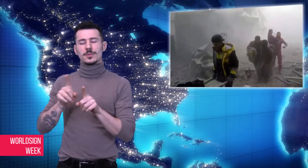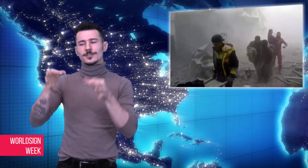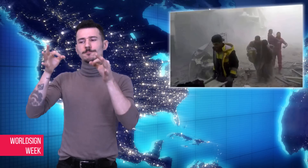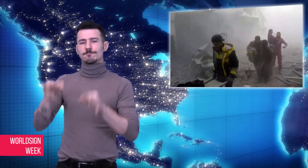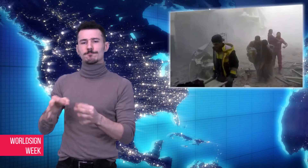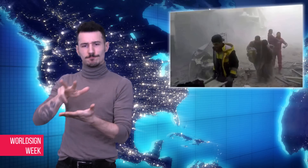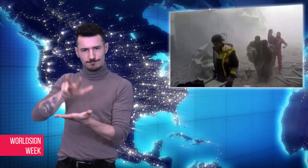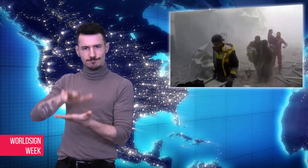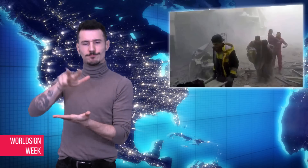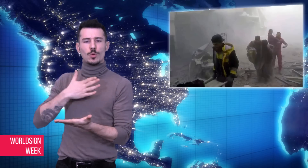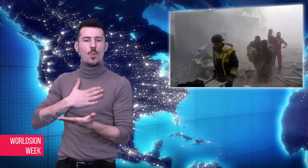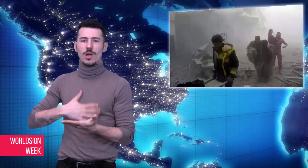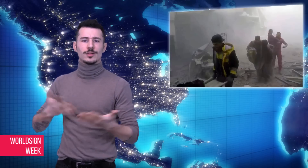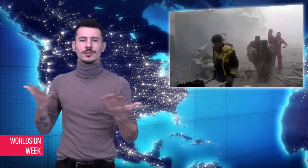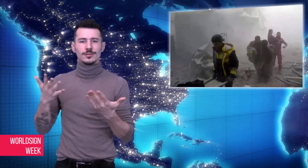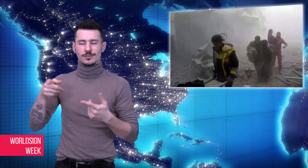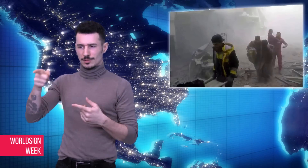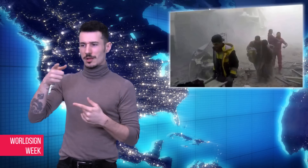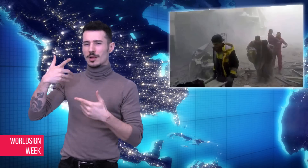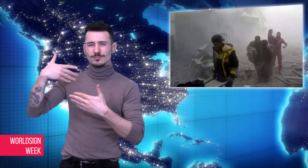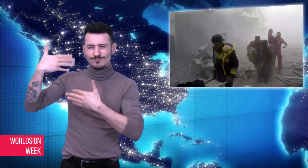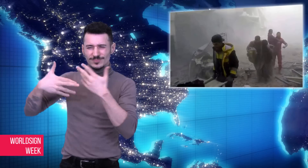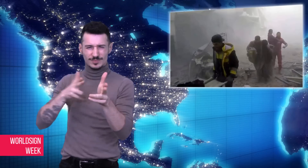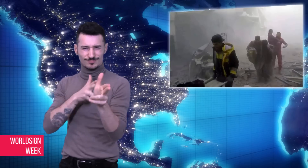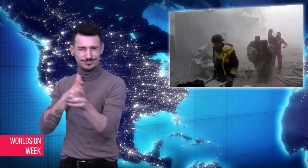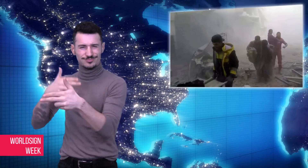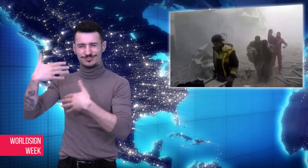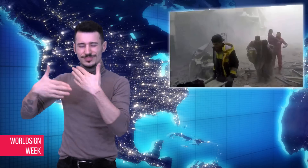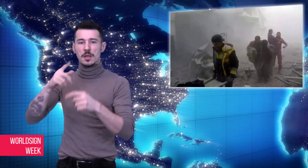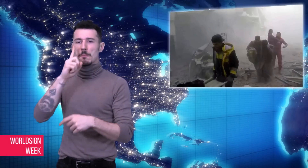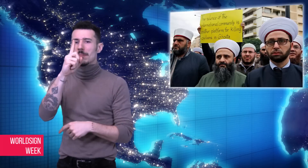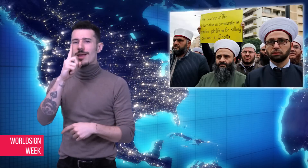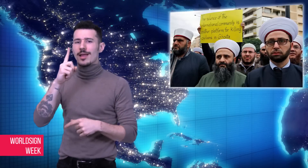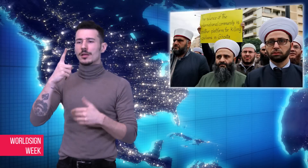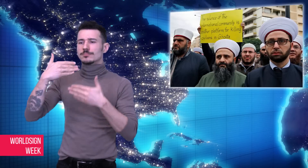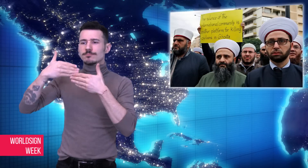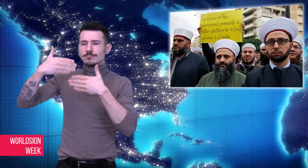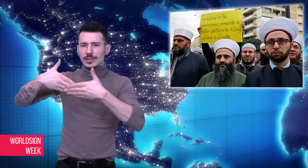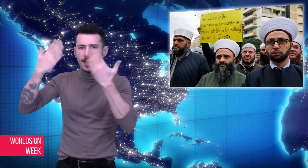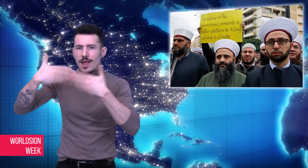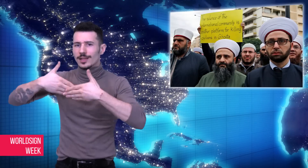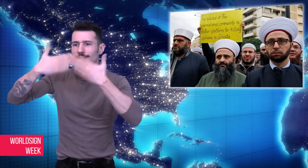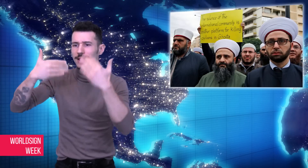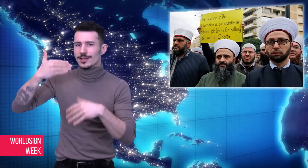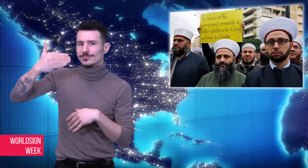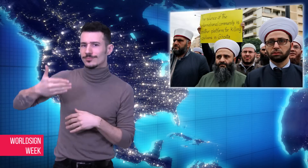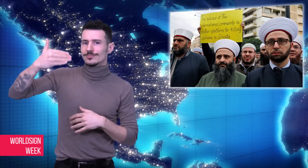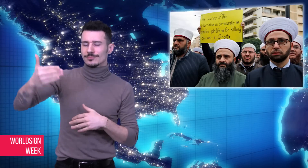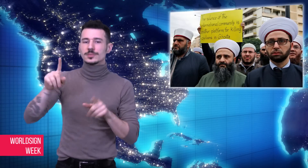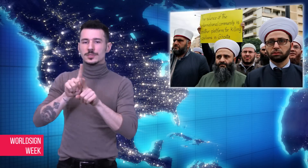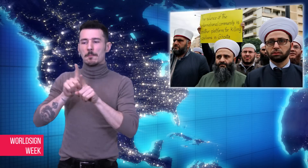order. To compensate, Russia, ordered a daily five-hour pause to allow the